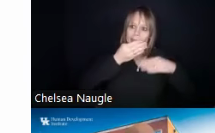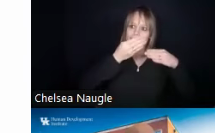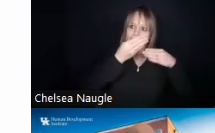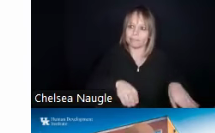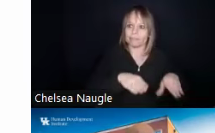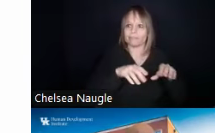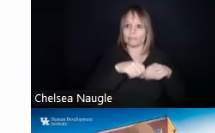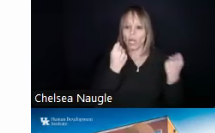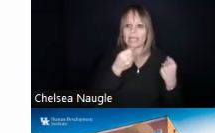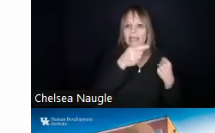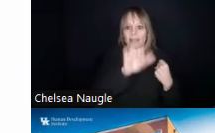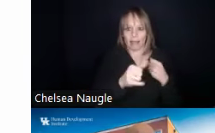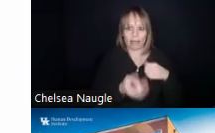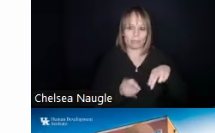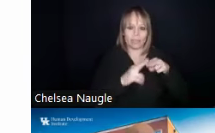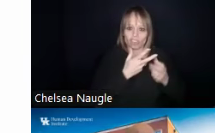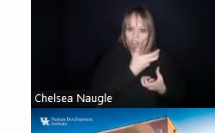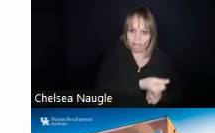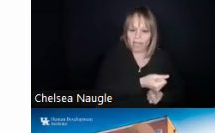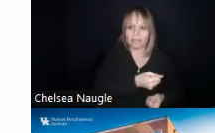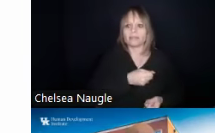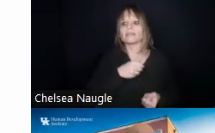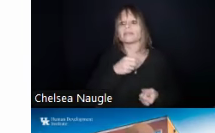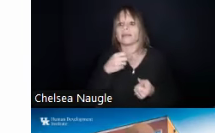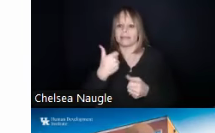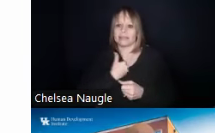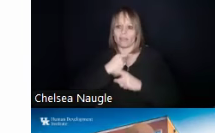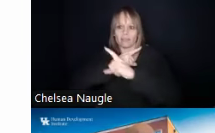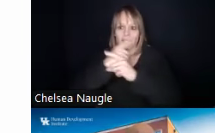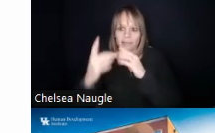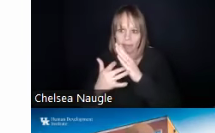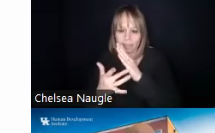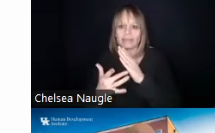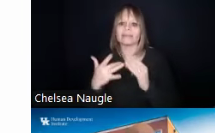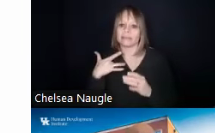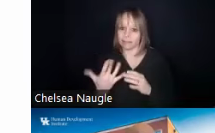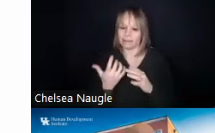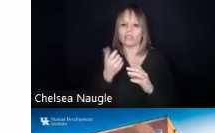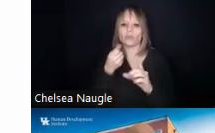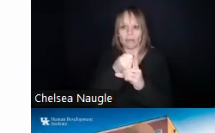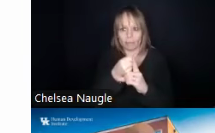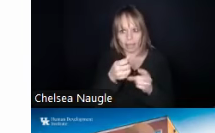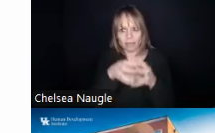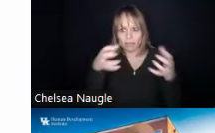techniques uh tended to contribute heavily uh as did in a bidirectional way social engagement um you know when we